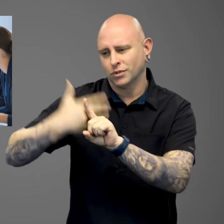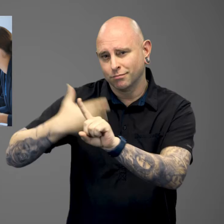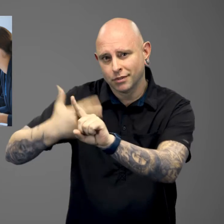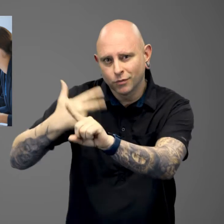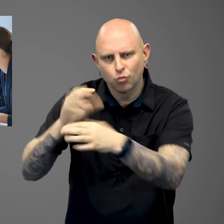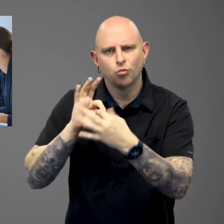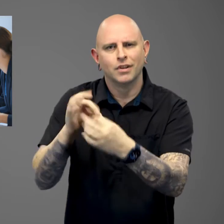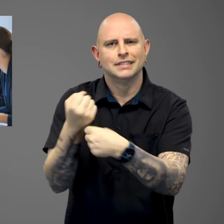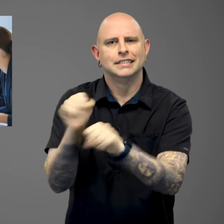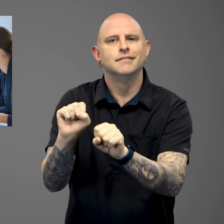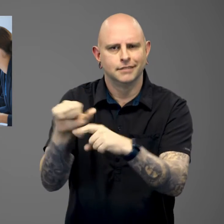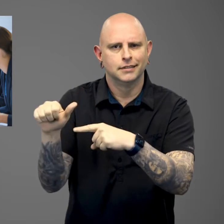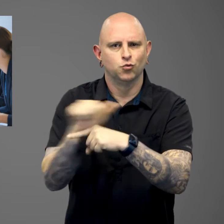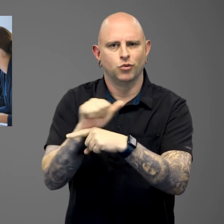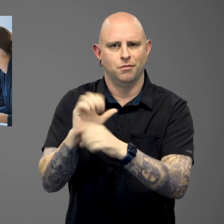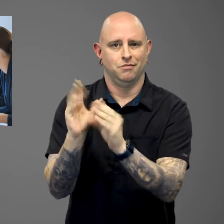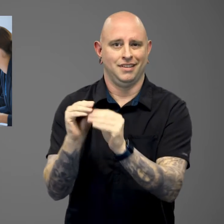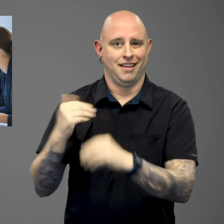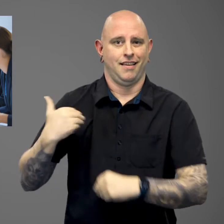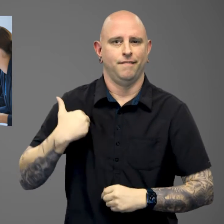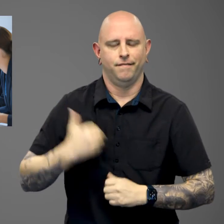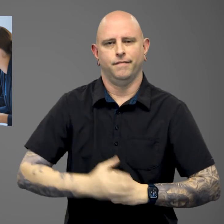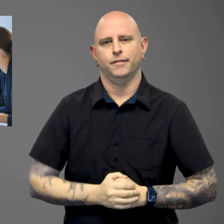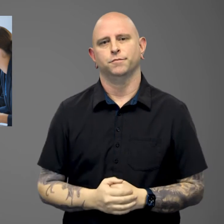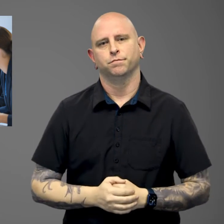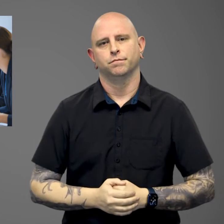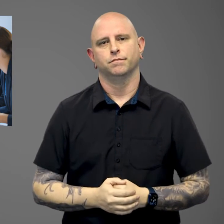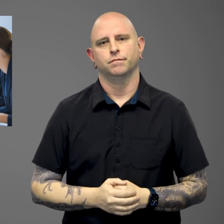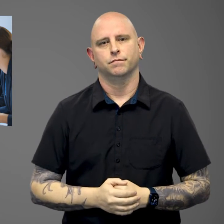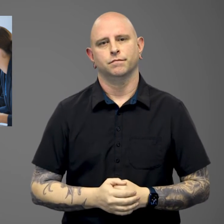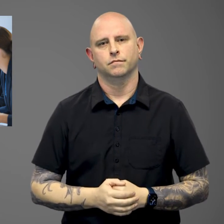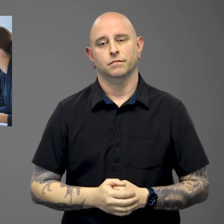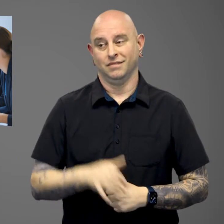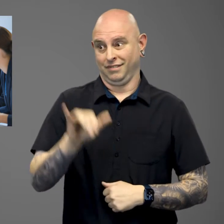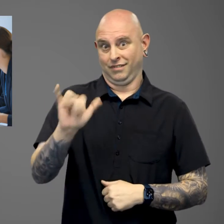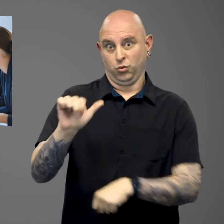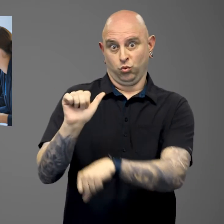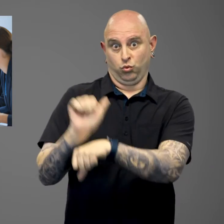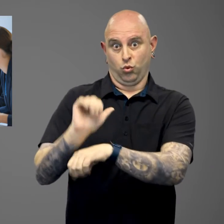not to mention we also have quarterly safety meetings.